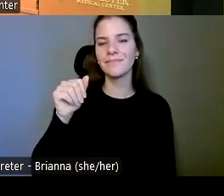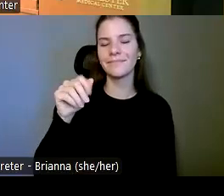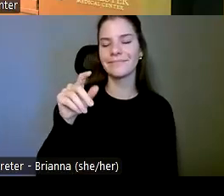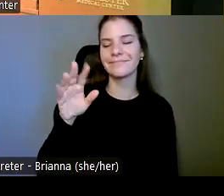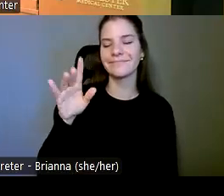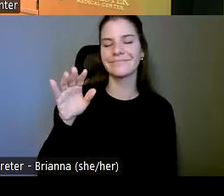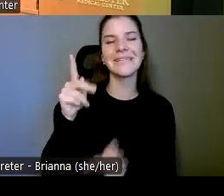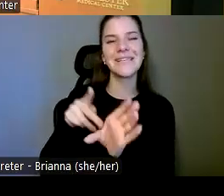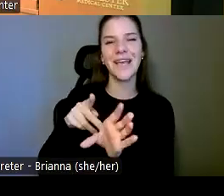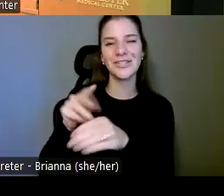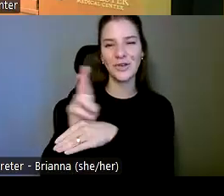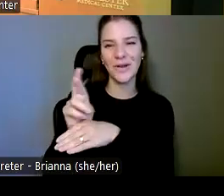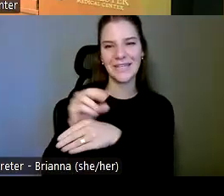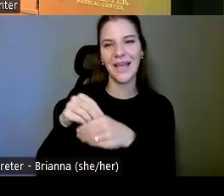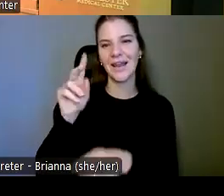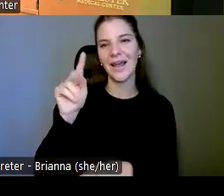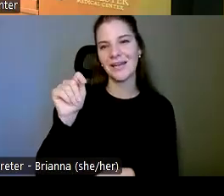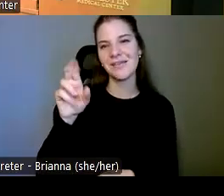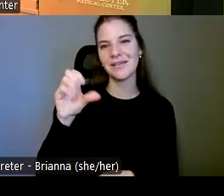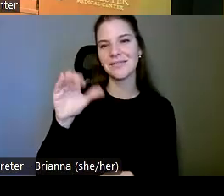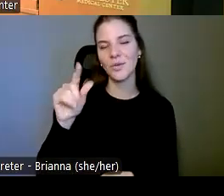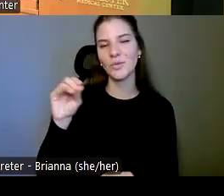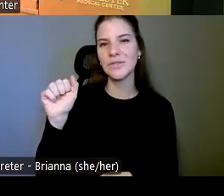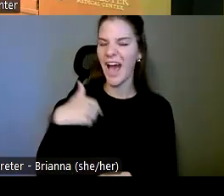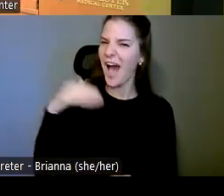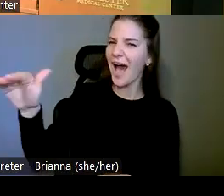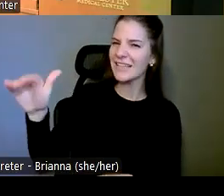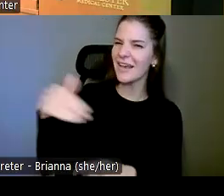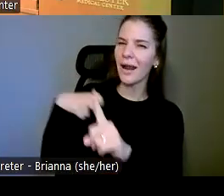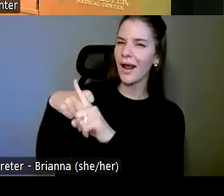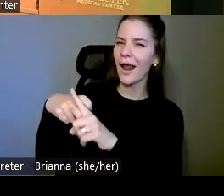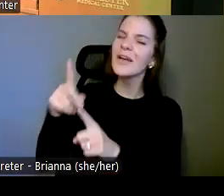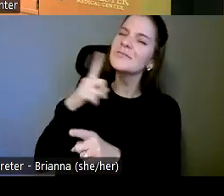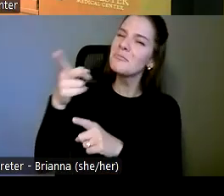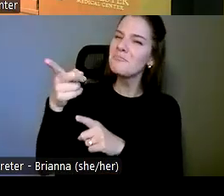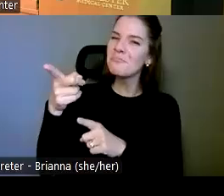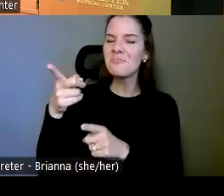her I said Dr. Giggy how good would it have been when you started to think about this four years